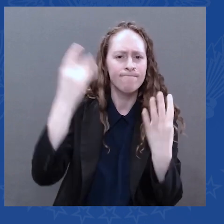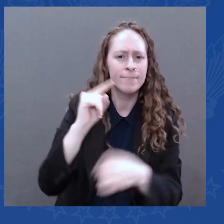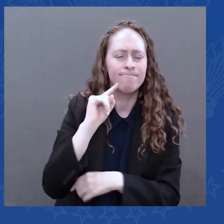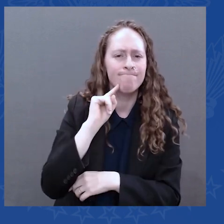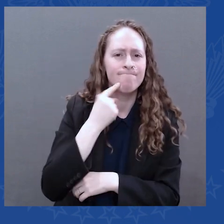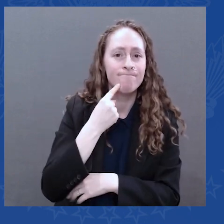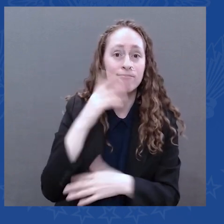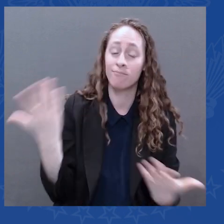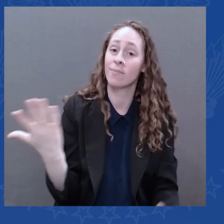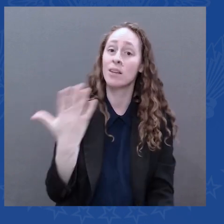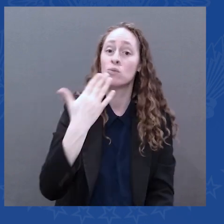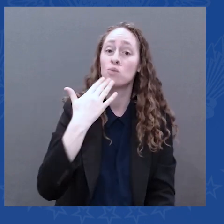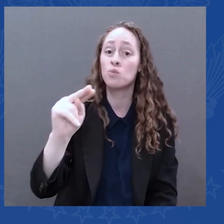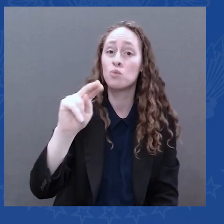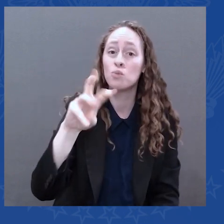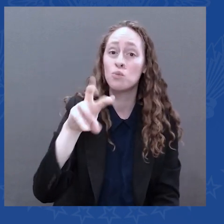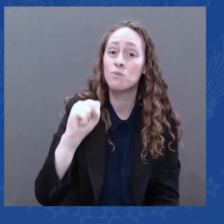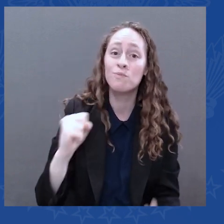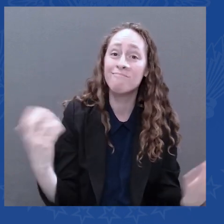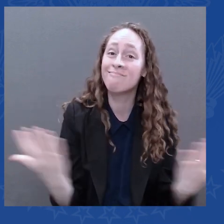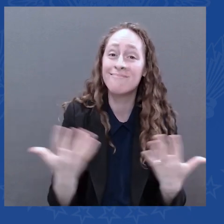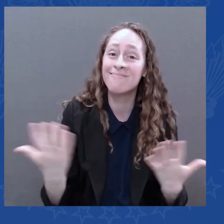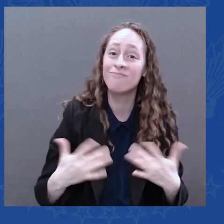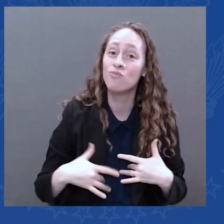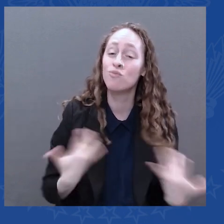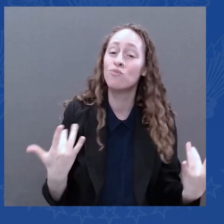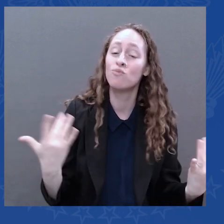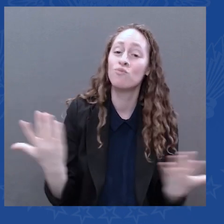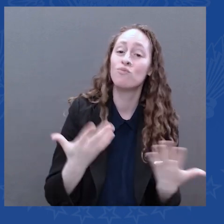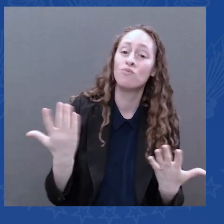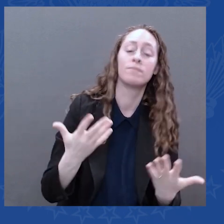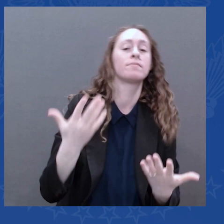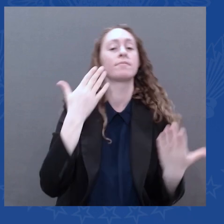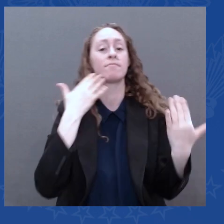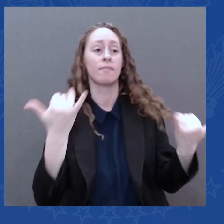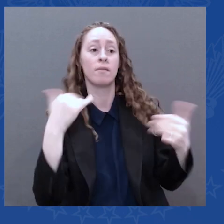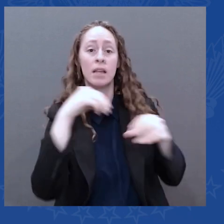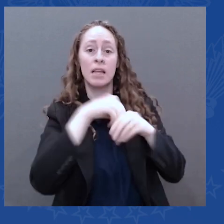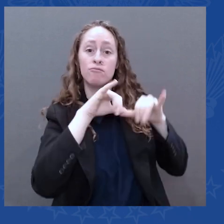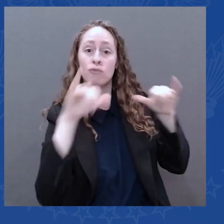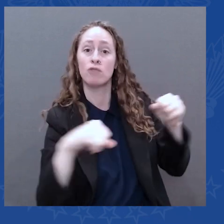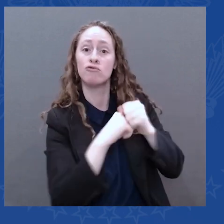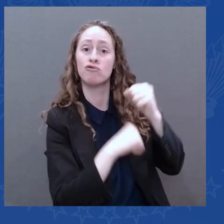that we use for gas today can be used for clean hydrogen in the future.